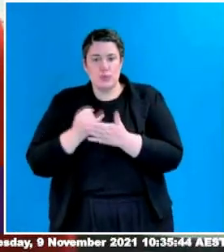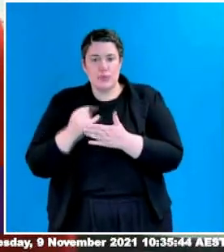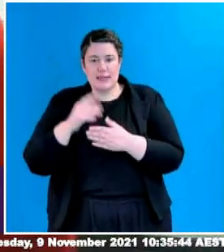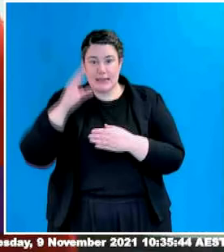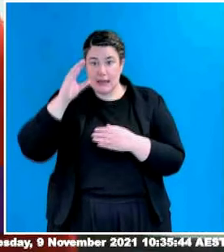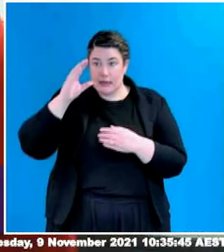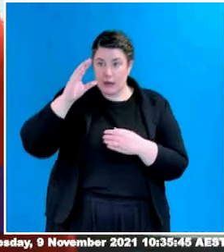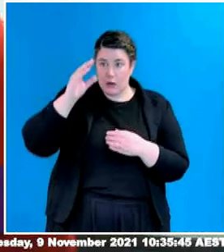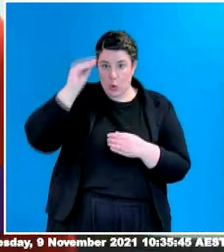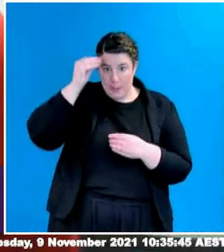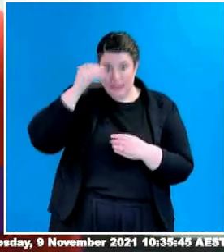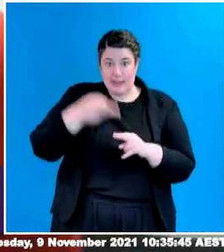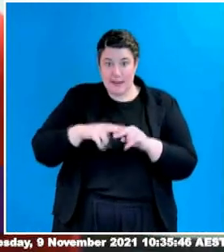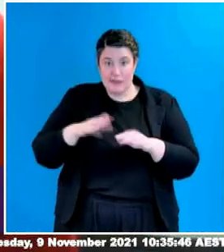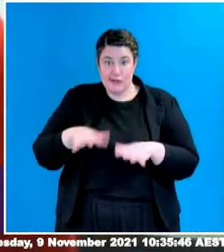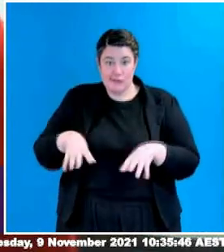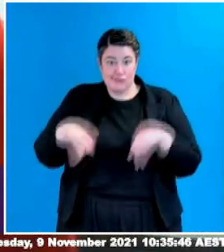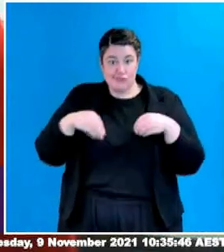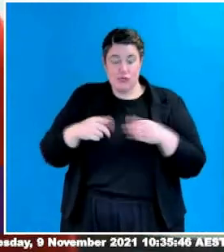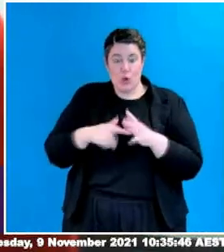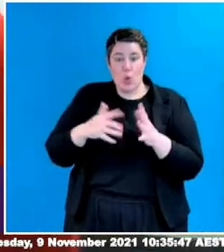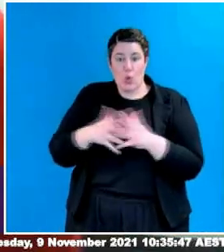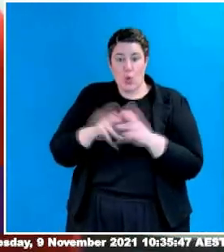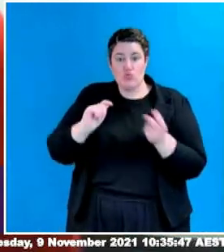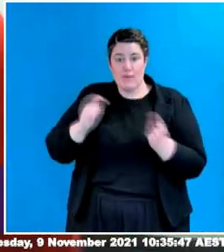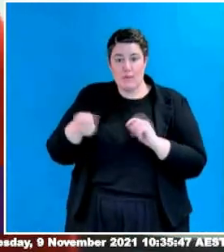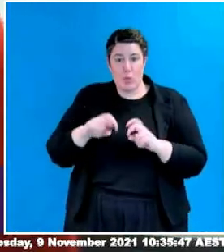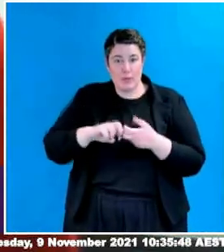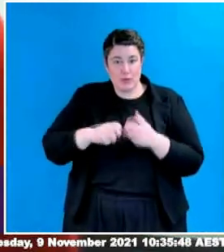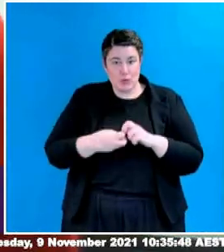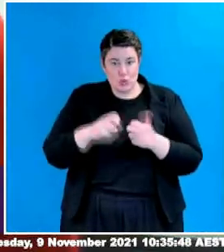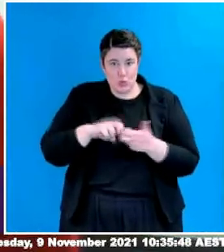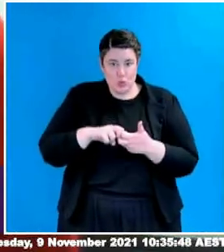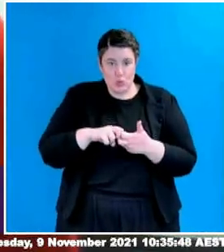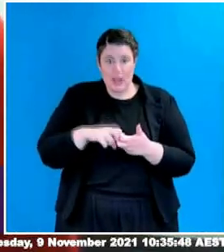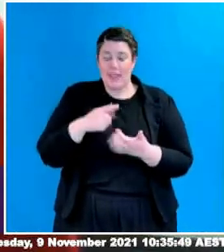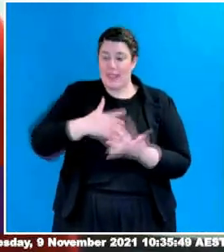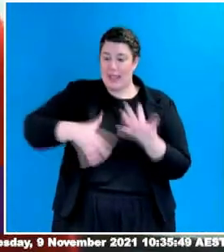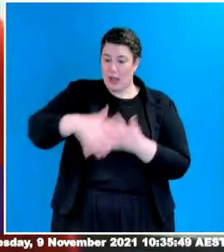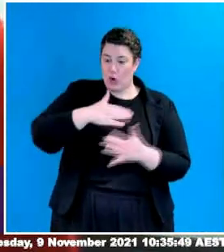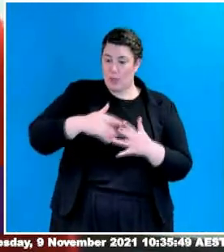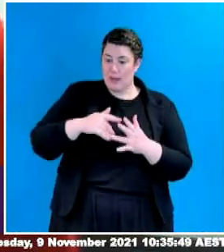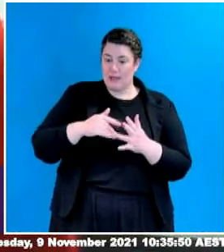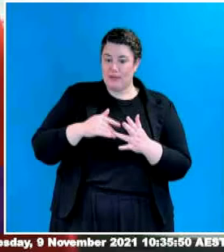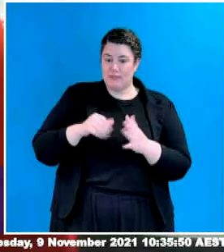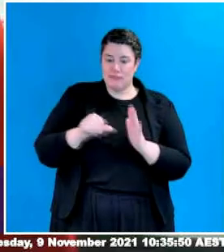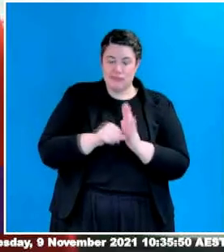see whether that is taken up as a law reform issue. Also the economic, cultural and social rights, because it is there that is the